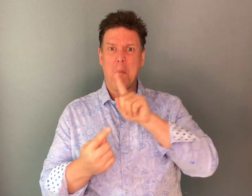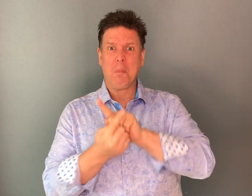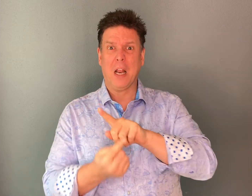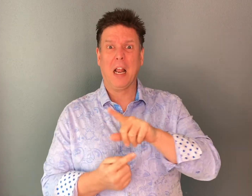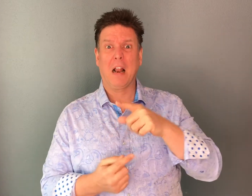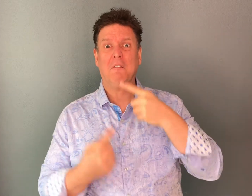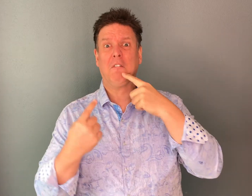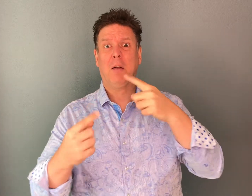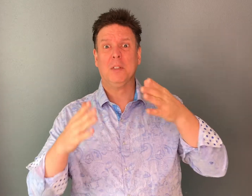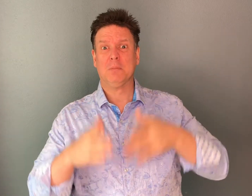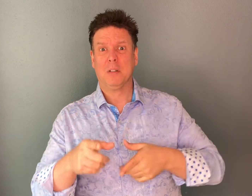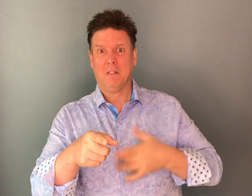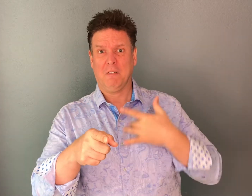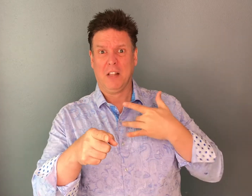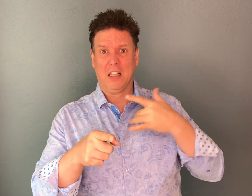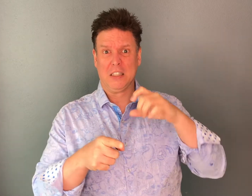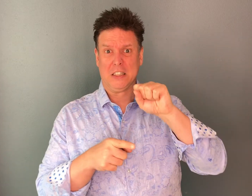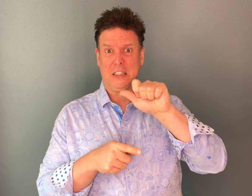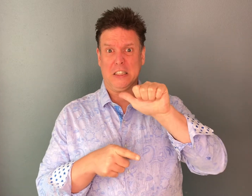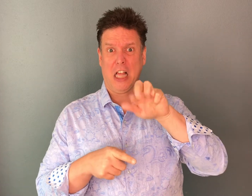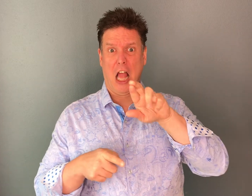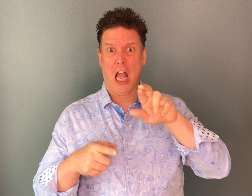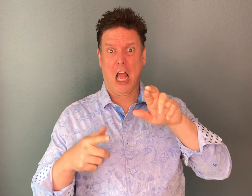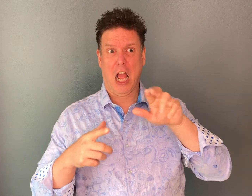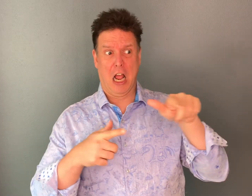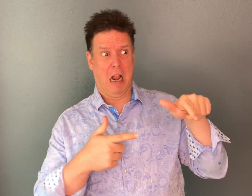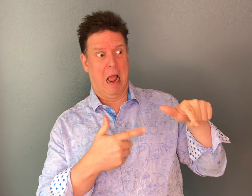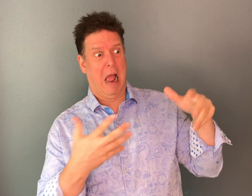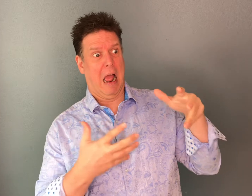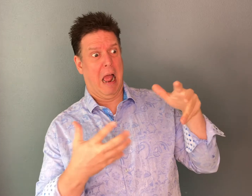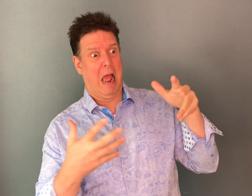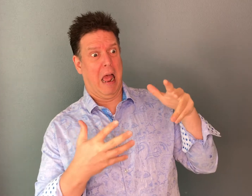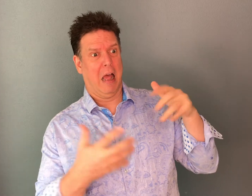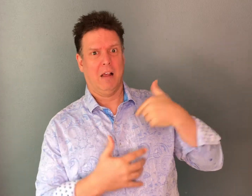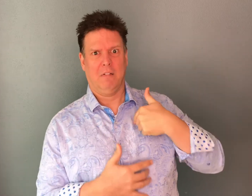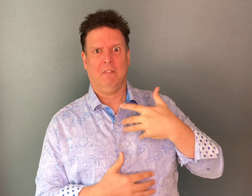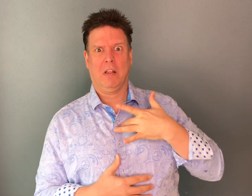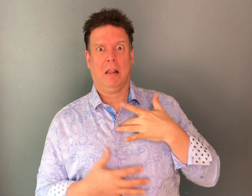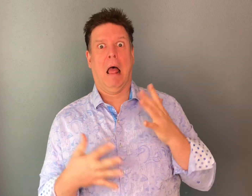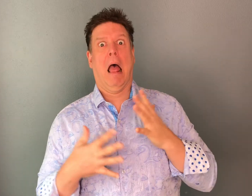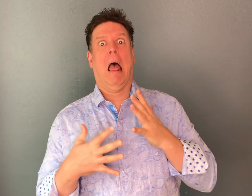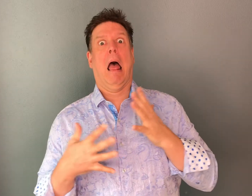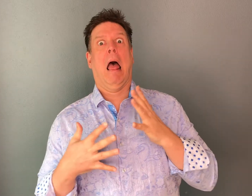if you meet a famous person and you know, you feel a little starstruck? and I was